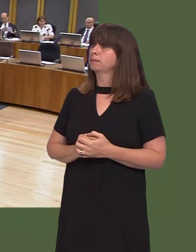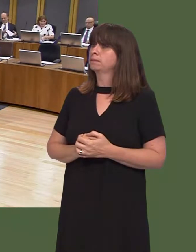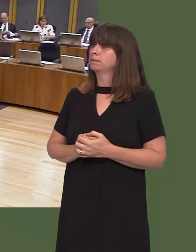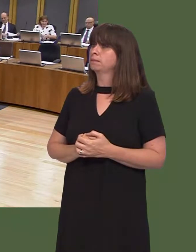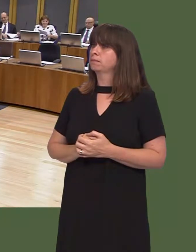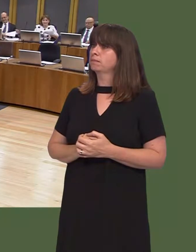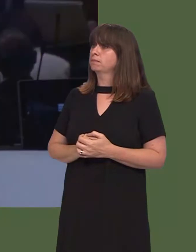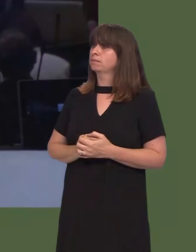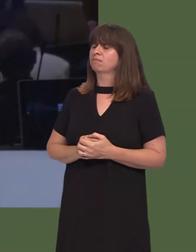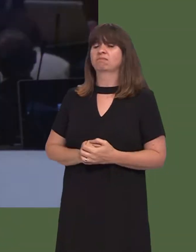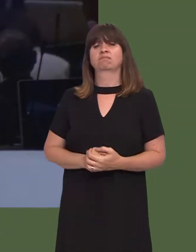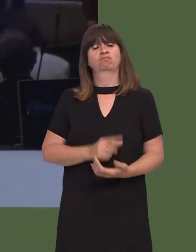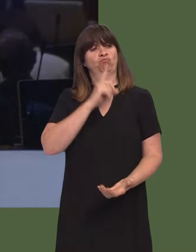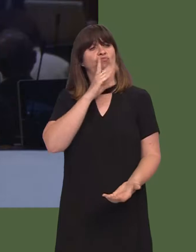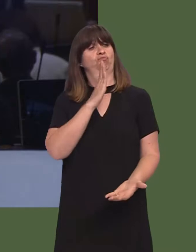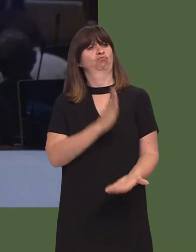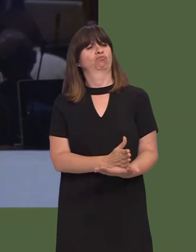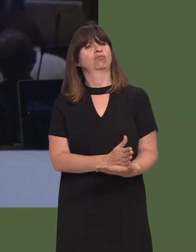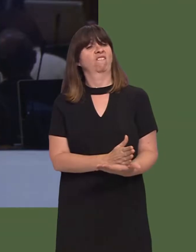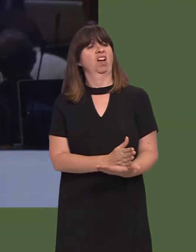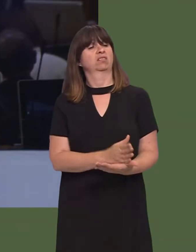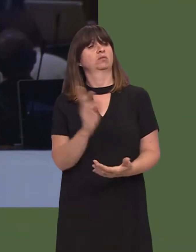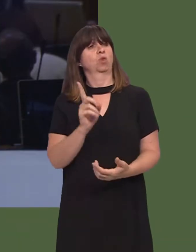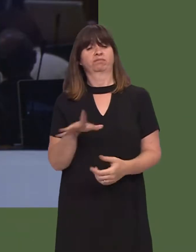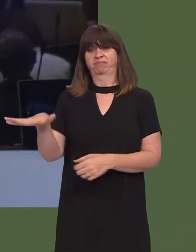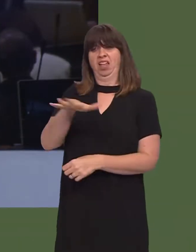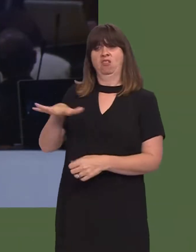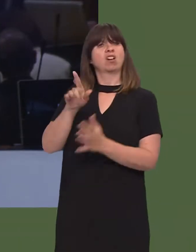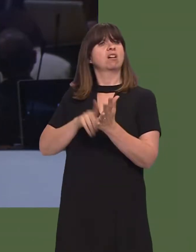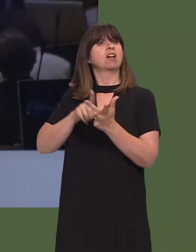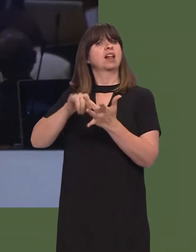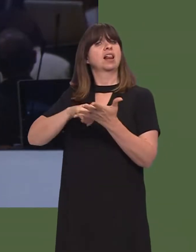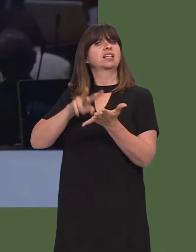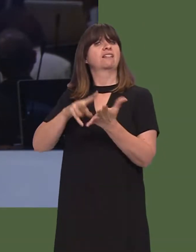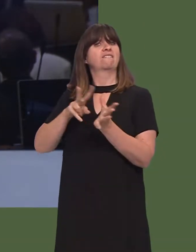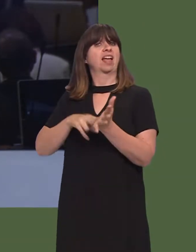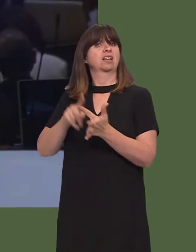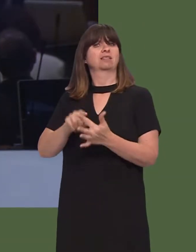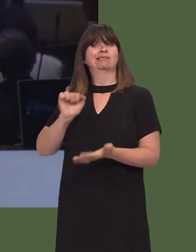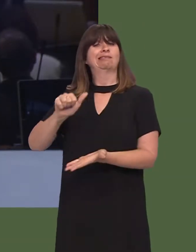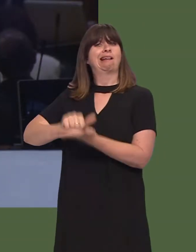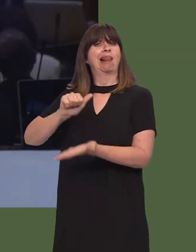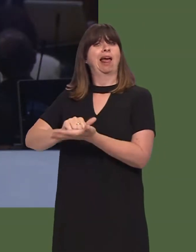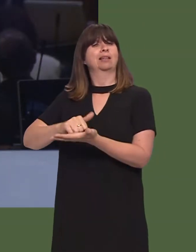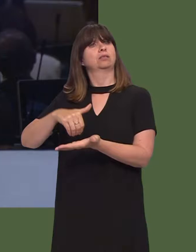Neil McEvoy: The facts of this matter are that, just to take Lisvane, land was sold